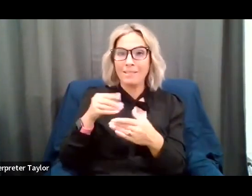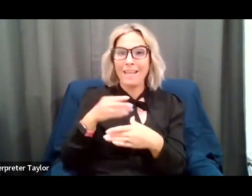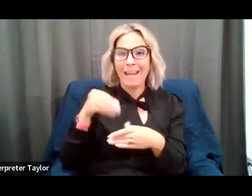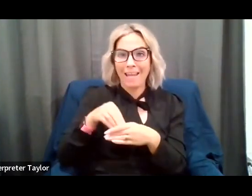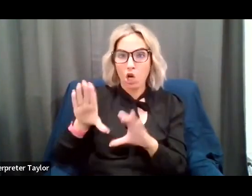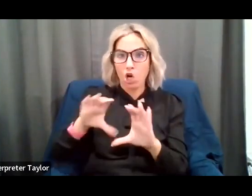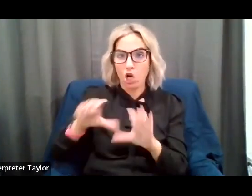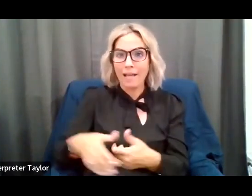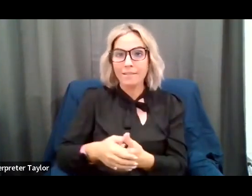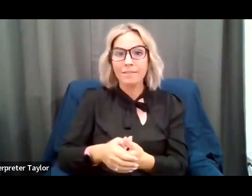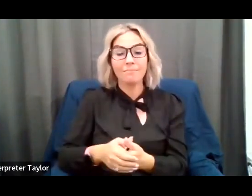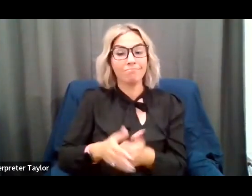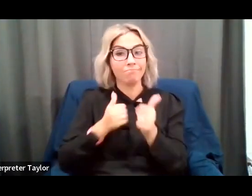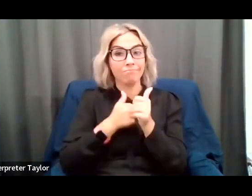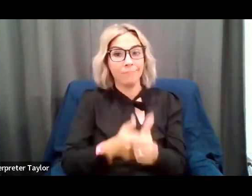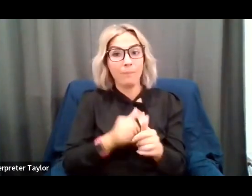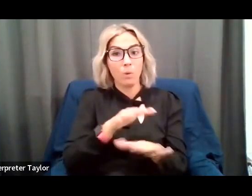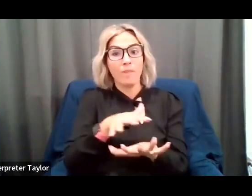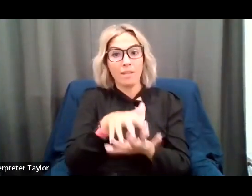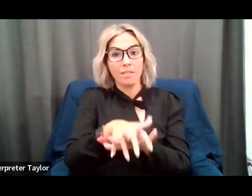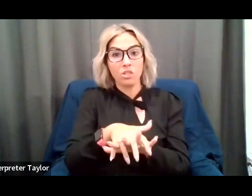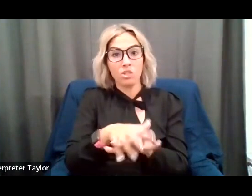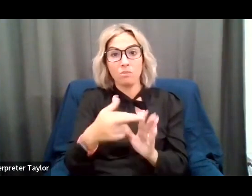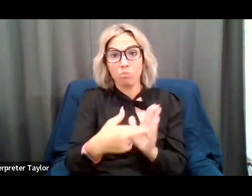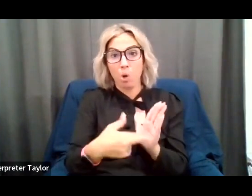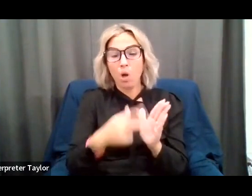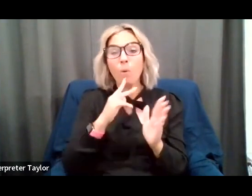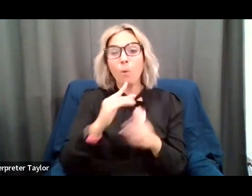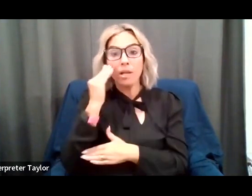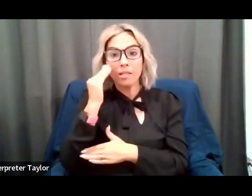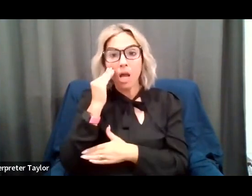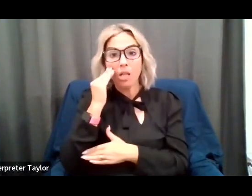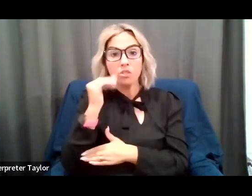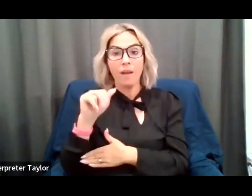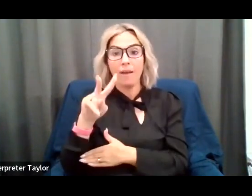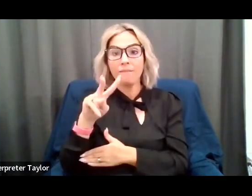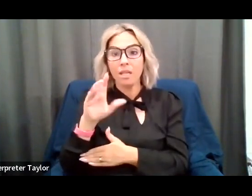In keeping with Indigenous protocol, we would like to acknowledge the Antelope Valley College District